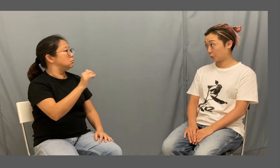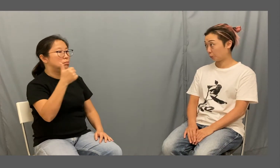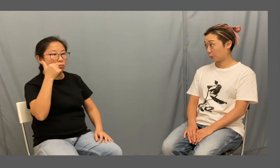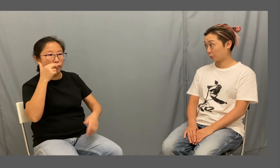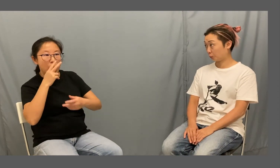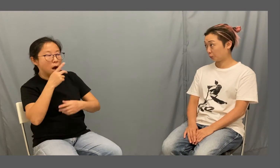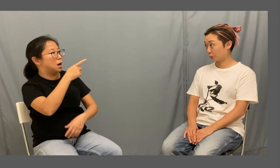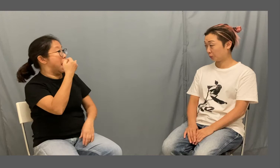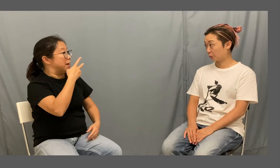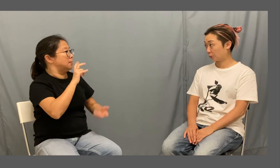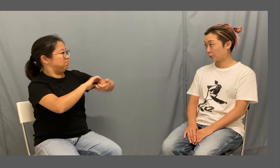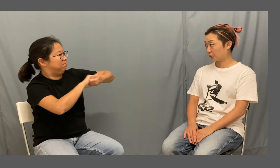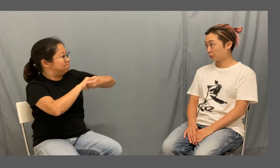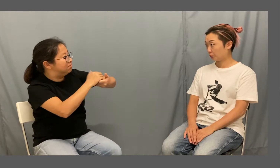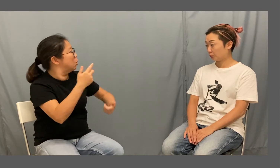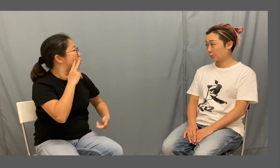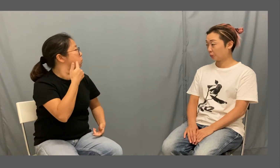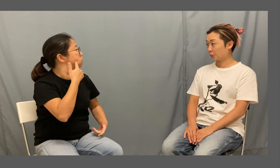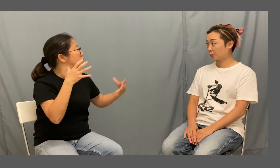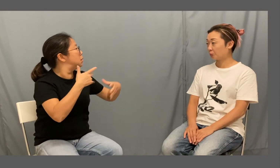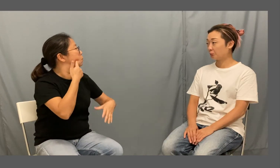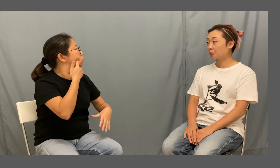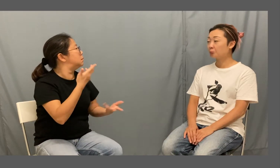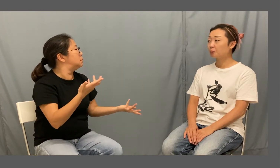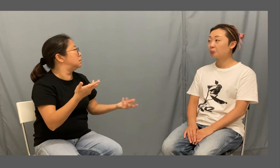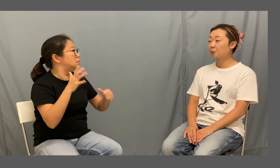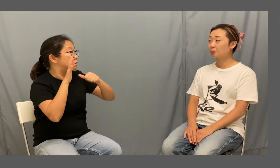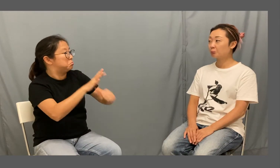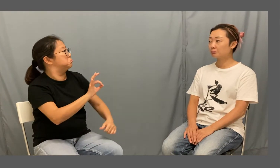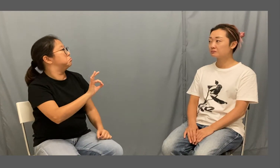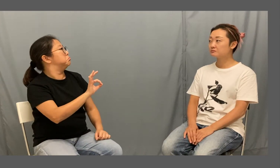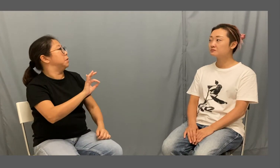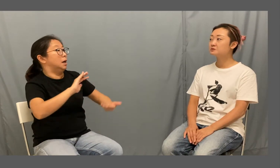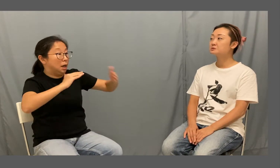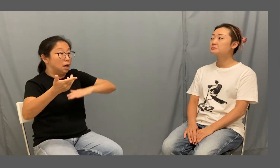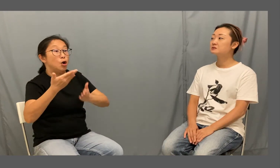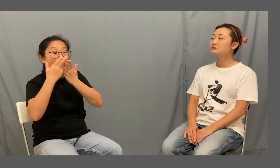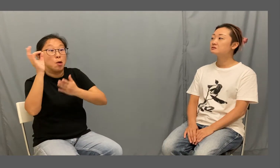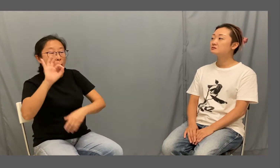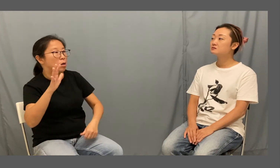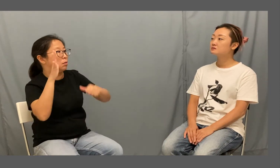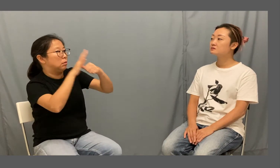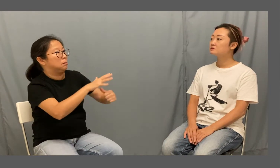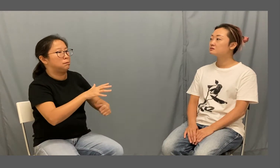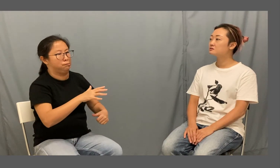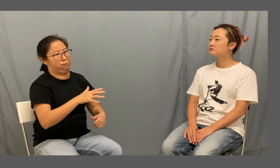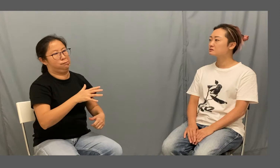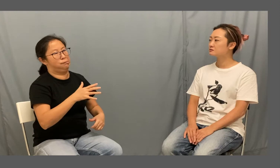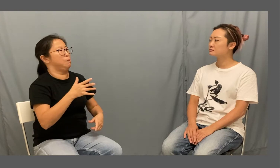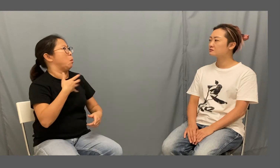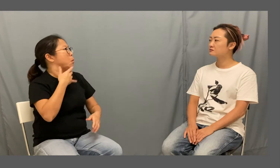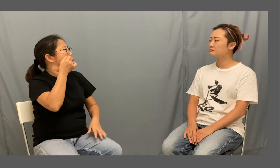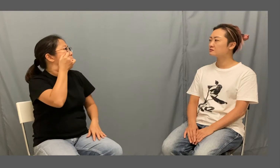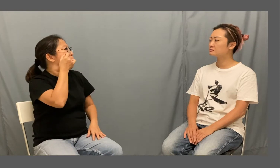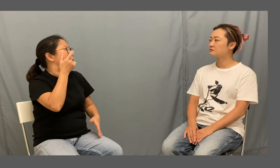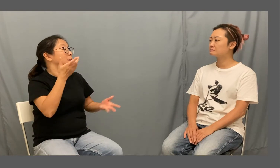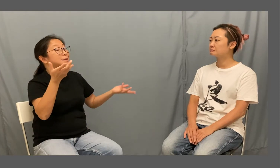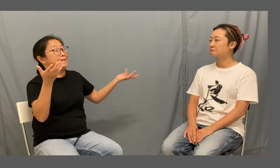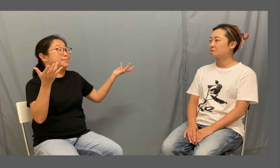Deaf-hearing team among trained interpreters is easy-peasy No oppression at all BUT! Hearing interpreters with no training keeps bullying the Deaf Curiouser and curiouser